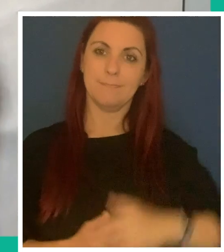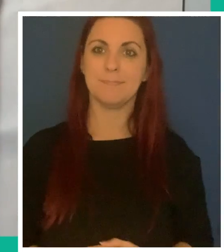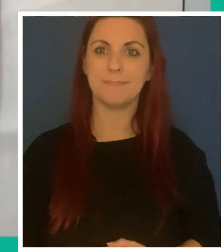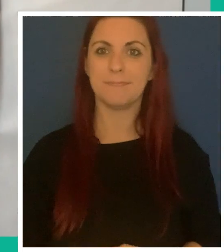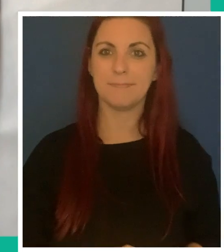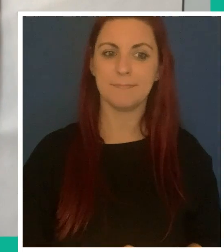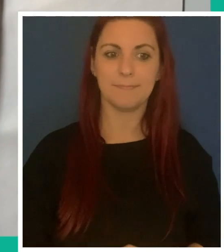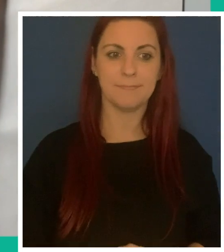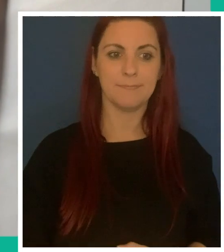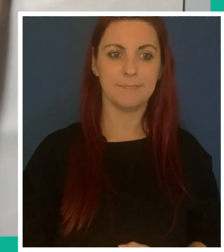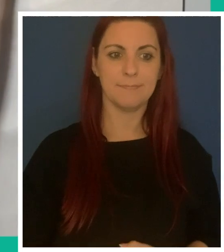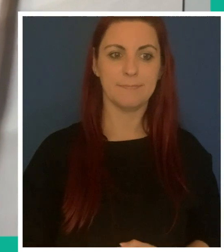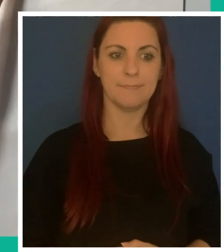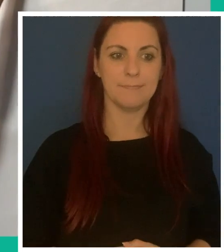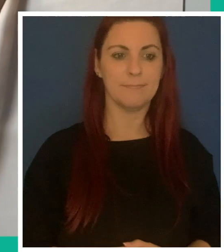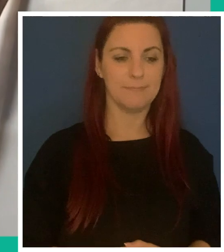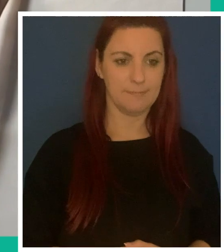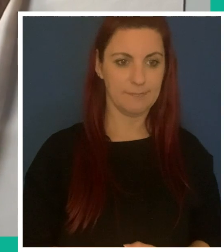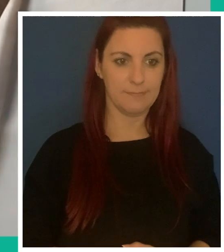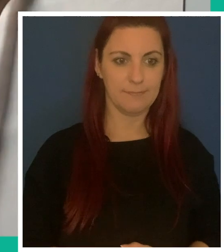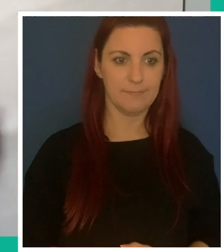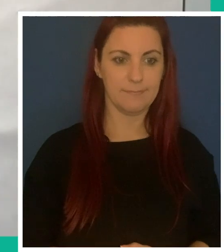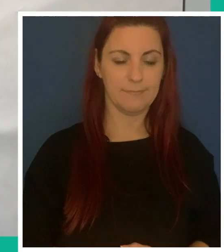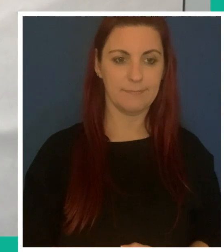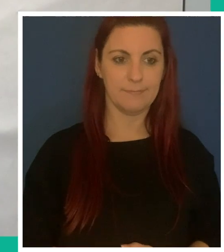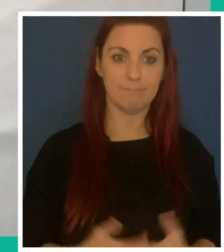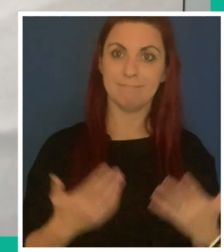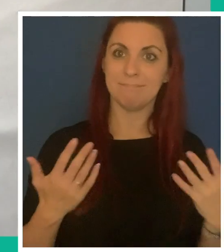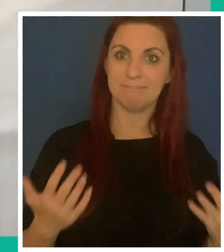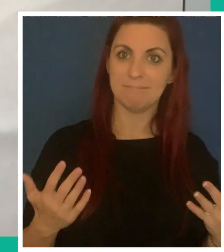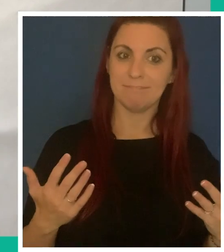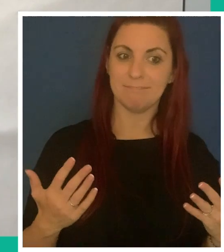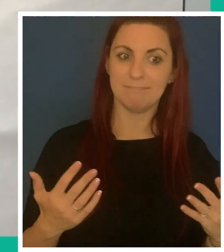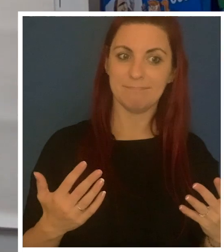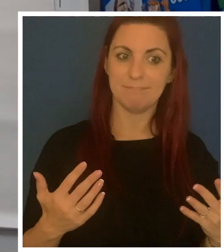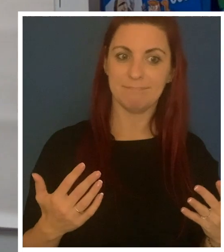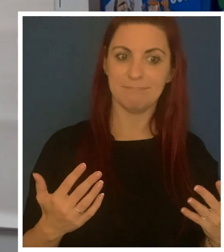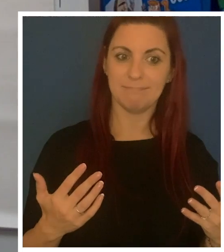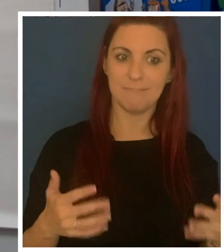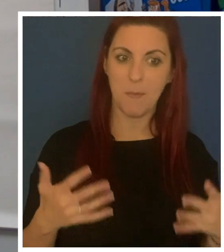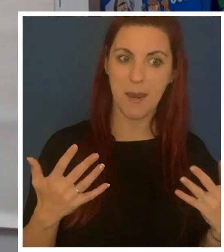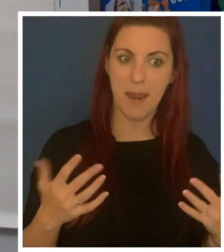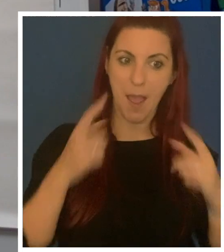So roundy W, roundy W, roundy W. And down to the mask again, cool.